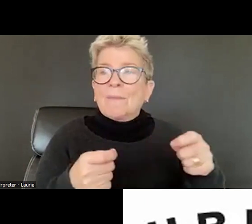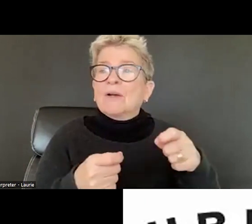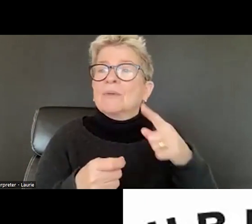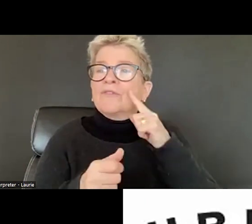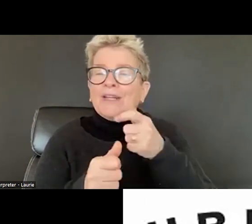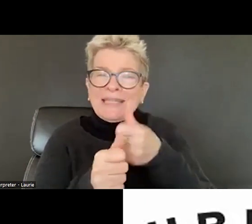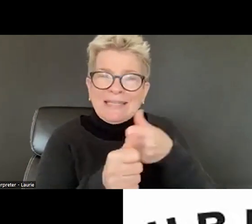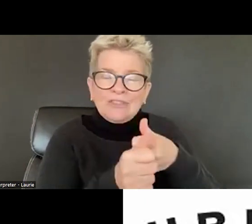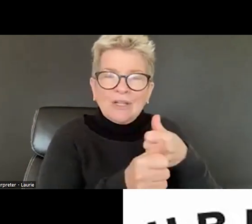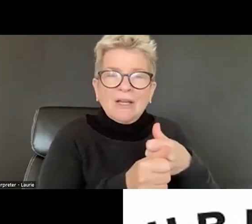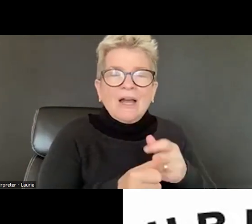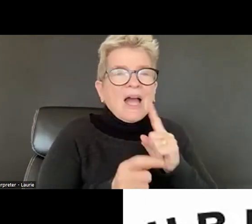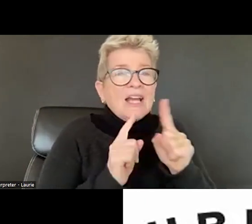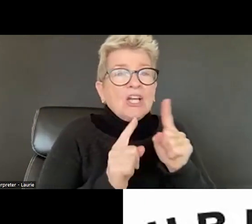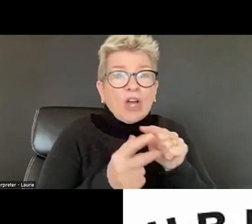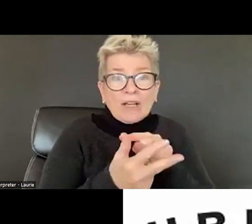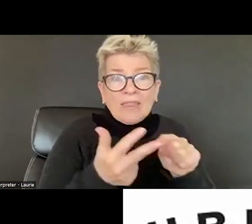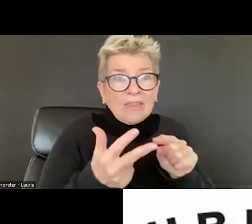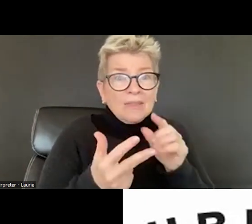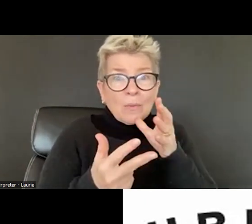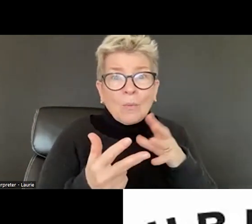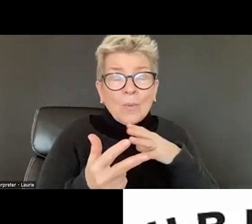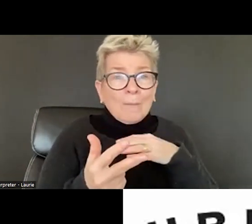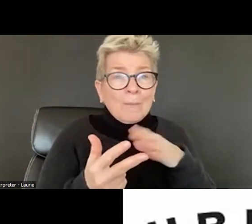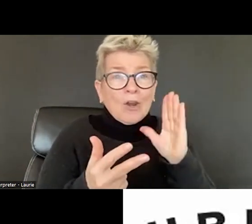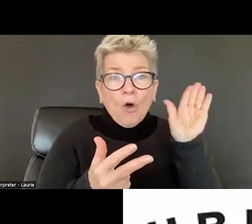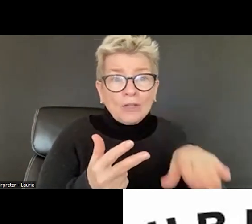I could sit here and talk to these women all day every day um I hope you all could sit and listen